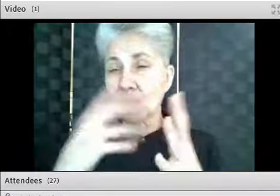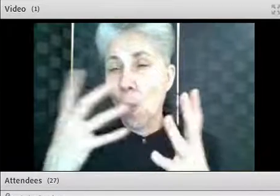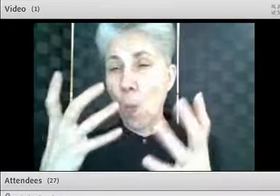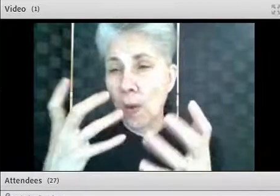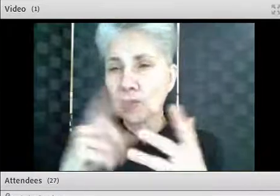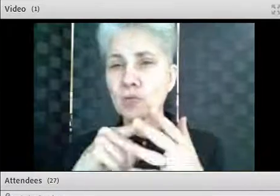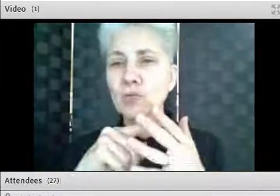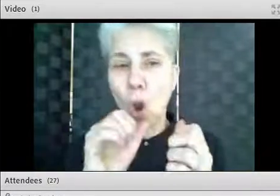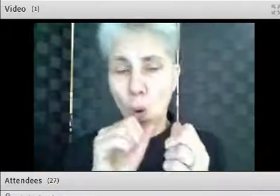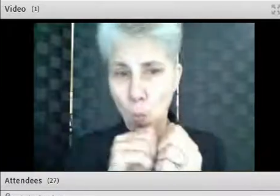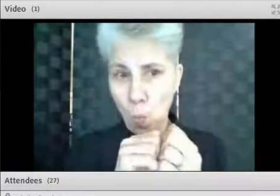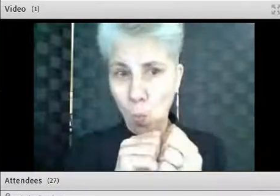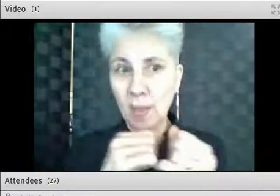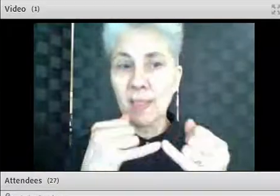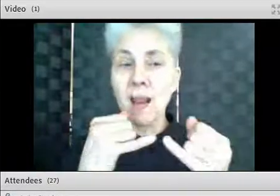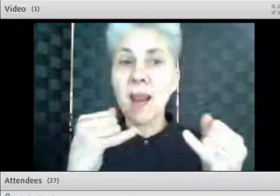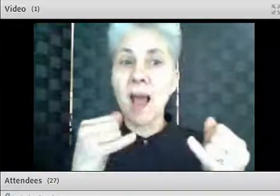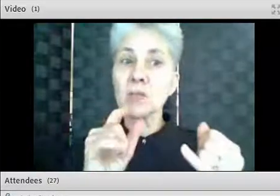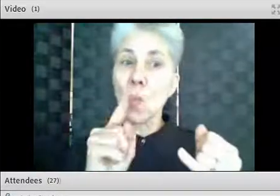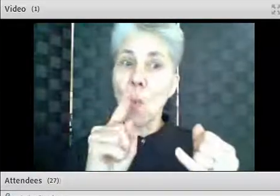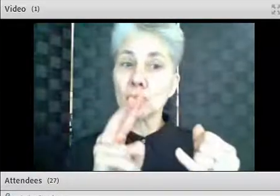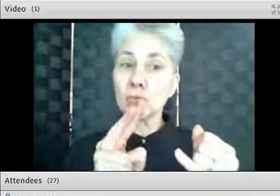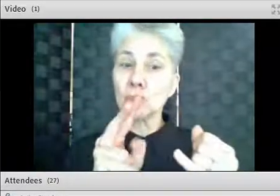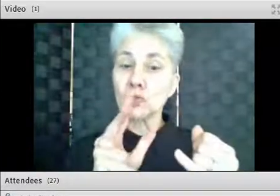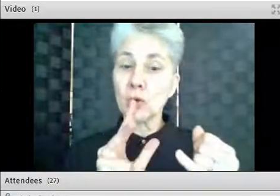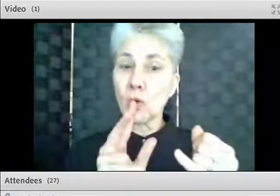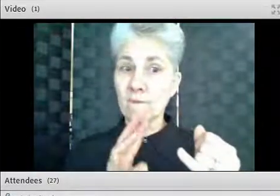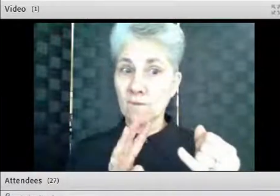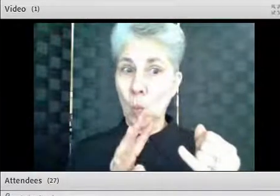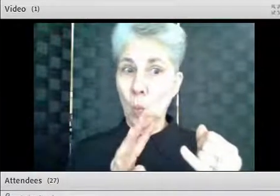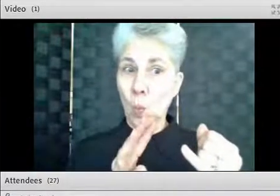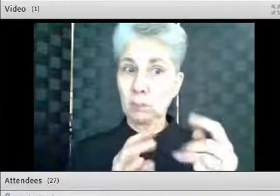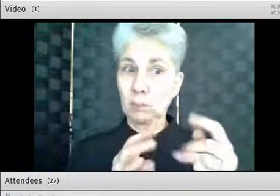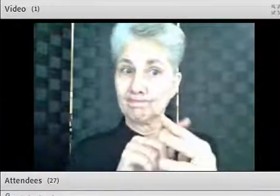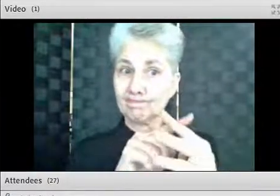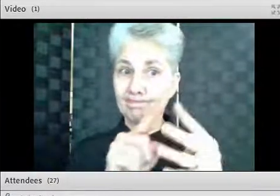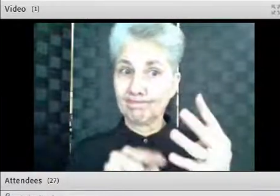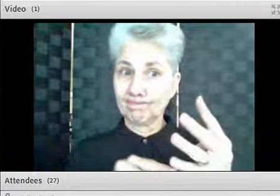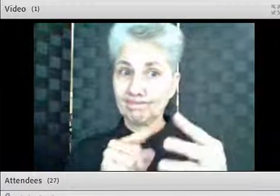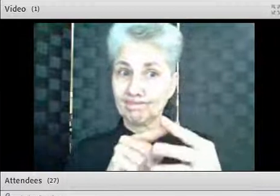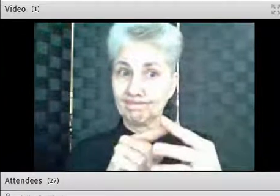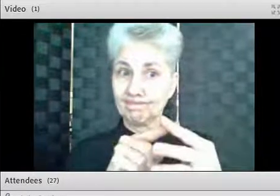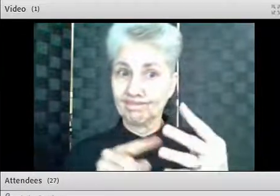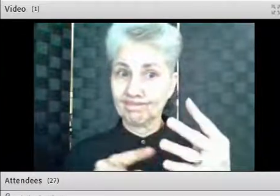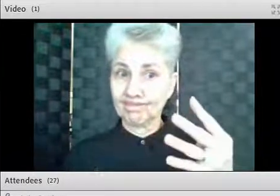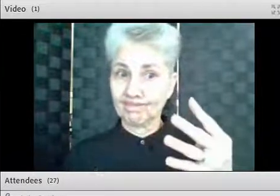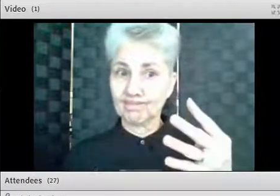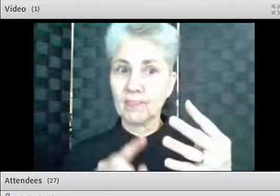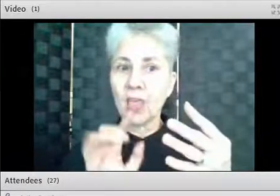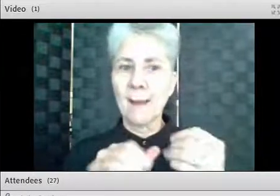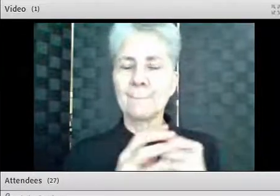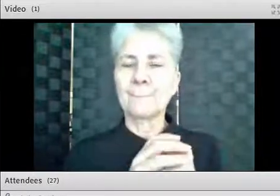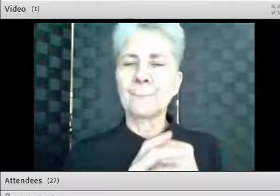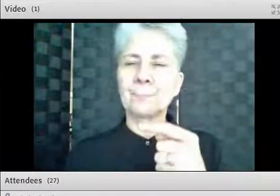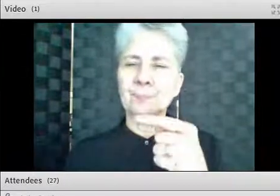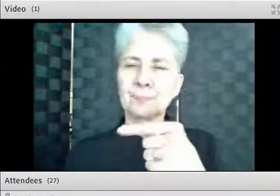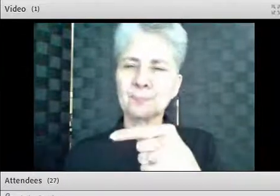either lines 1, 2, 3 or 4, okay, so let's start with just a name,